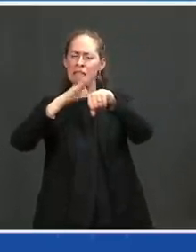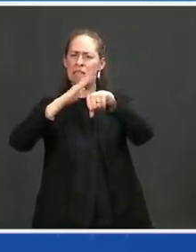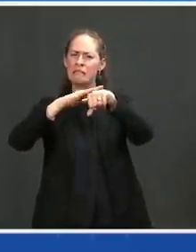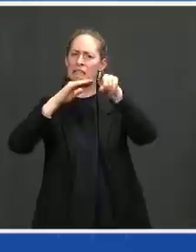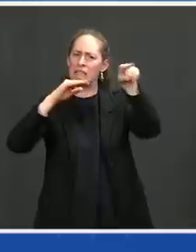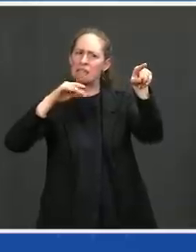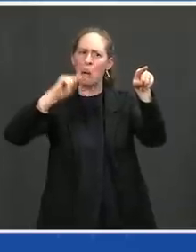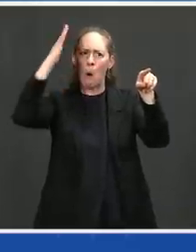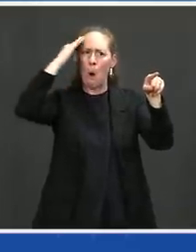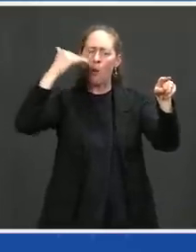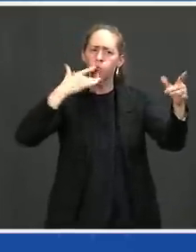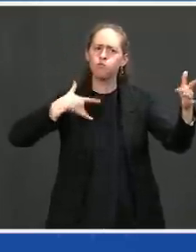The President: Yes.